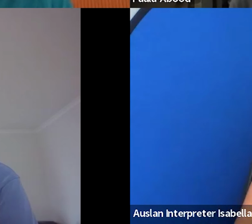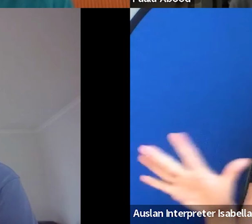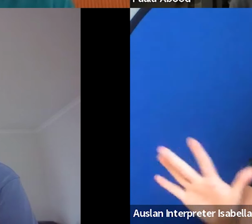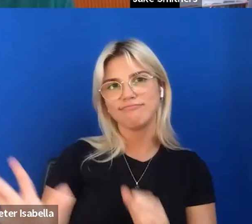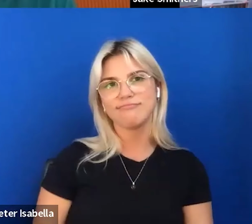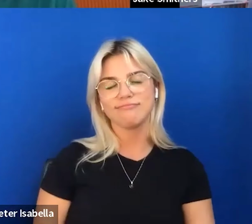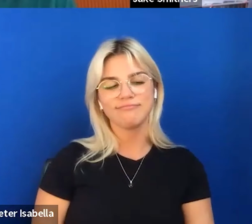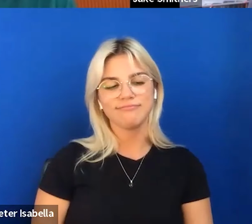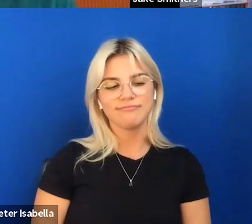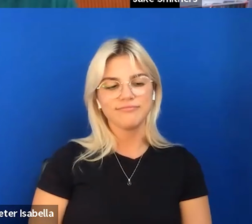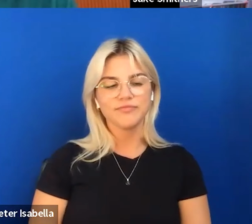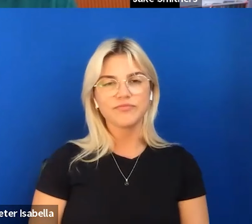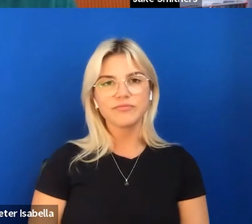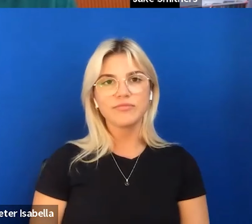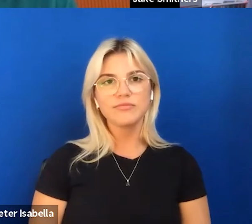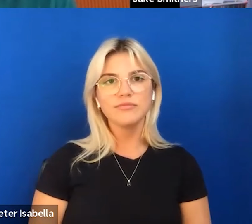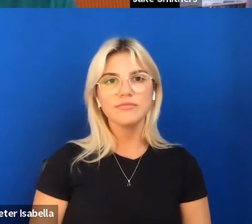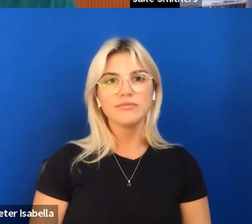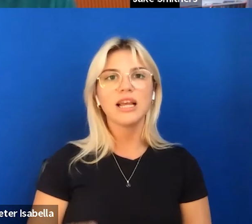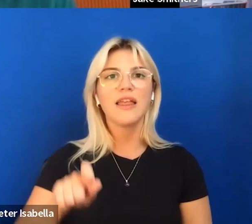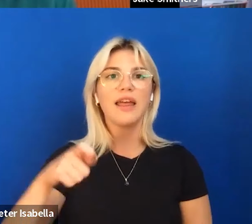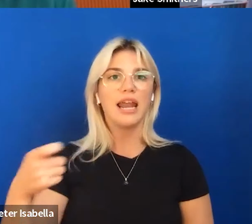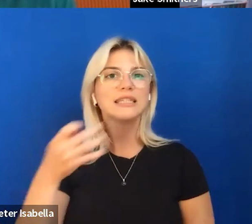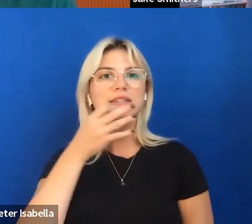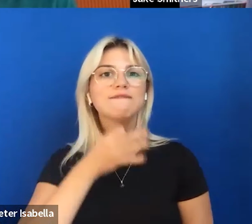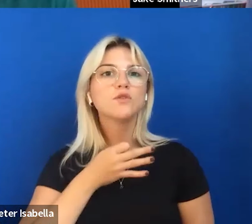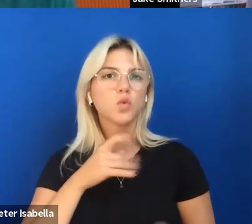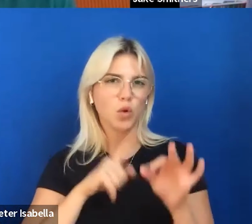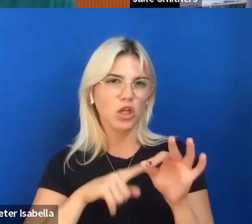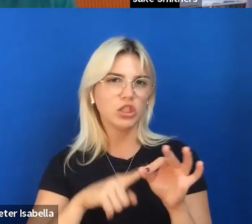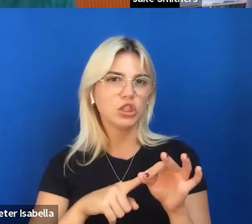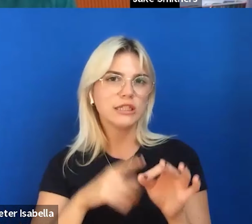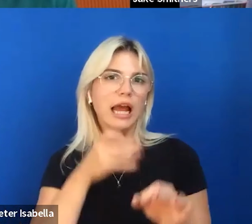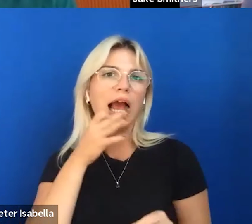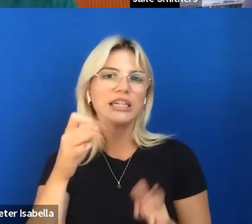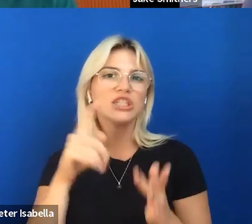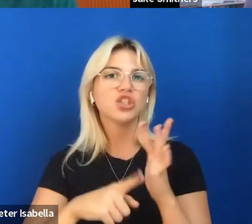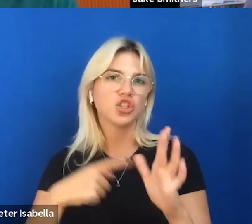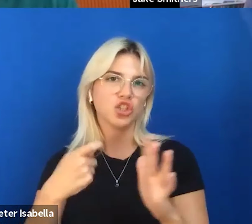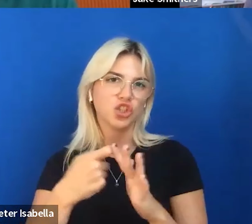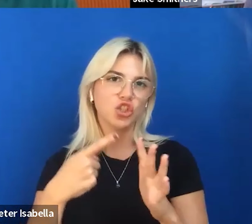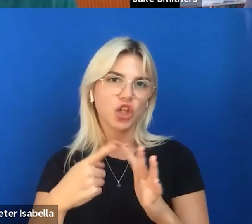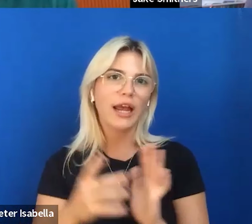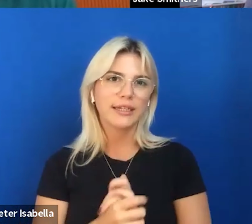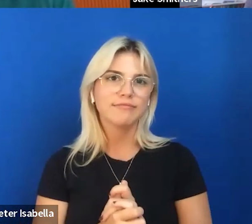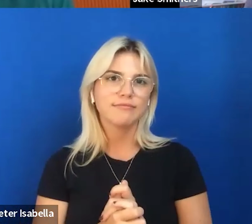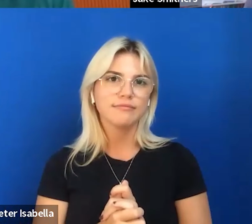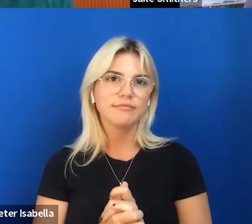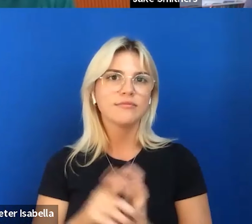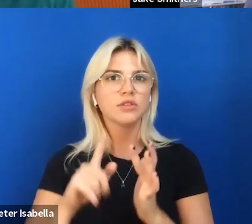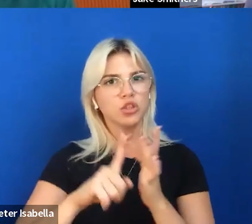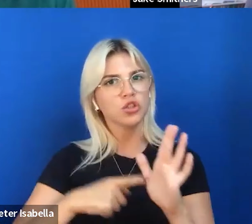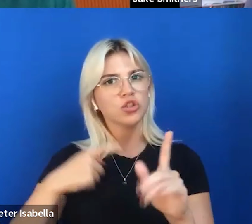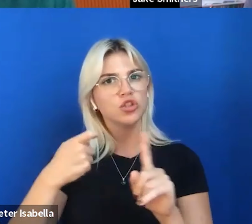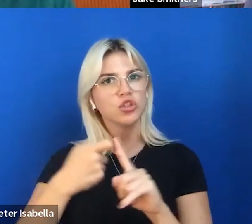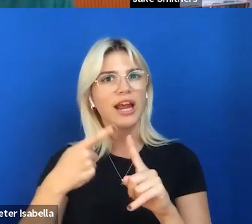The next few questions are directed to Jake. As mentioned earlier, Jake talks to applicants on a daily basis.